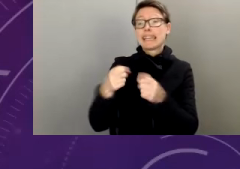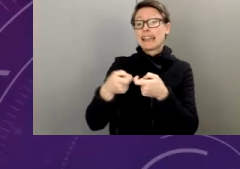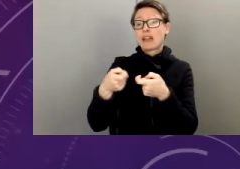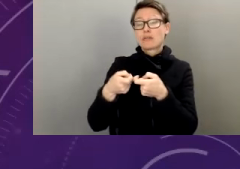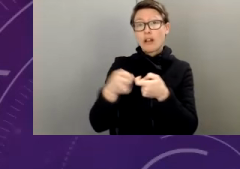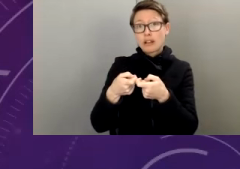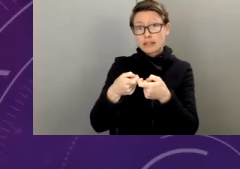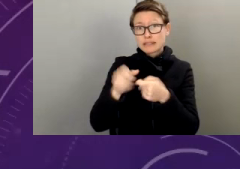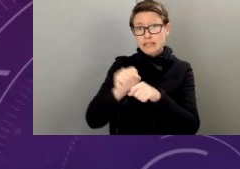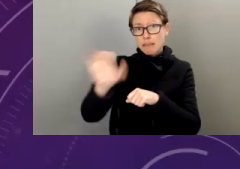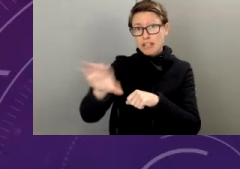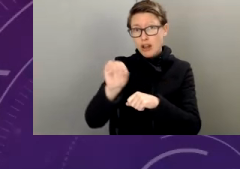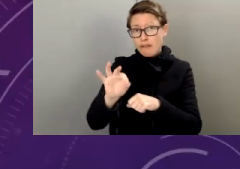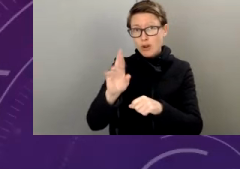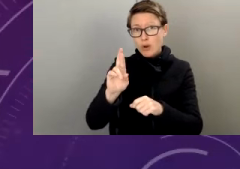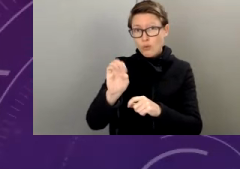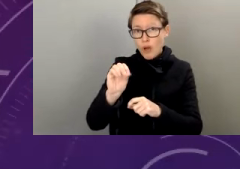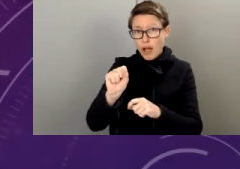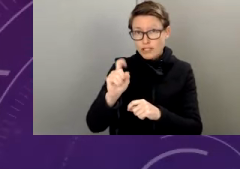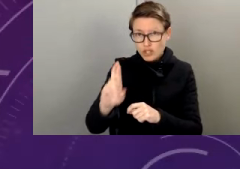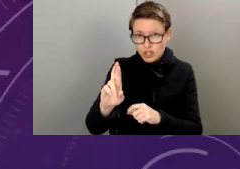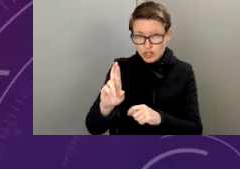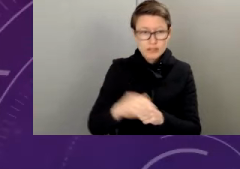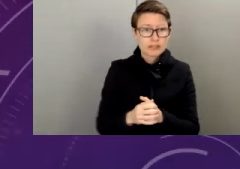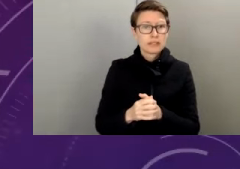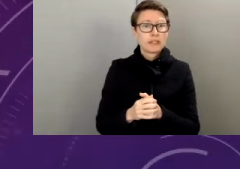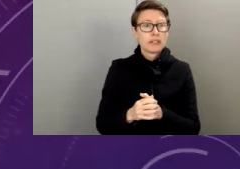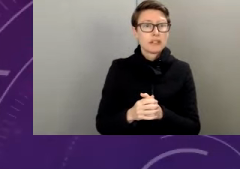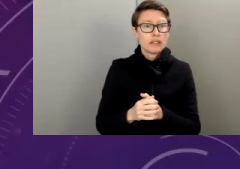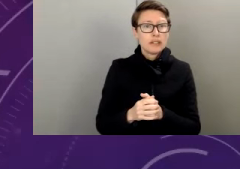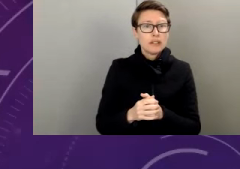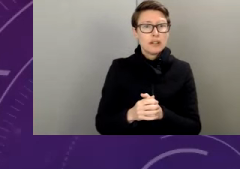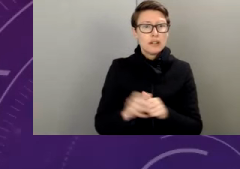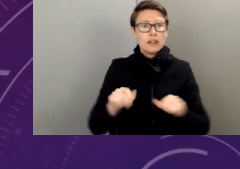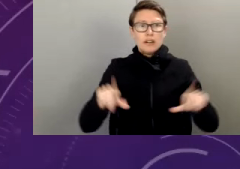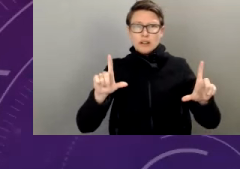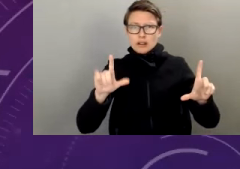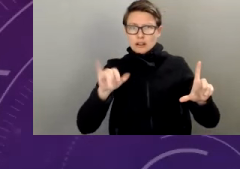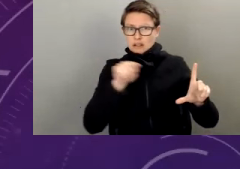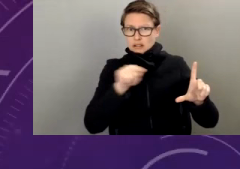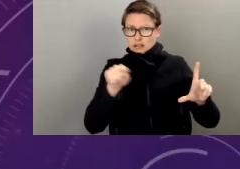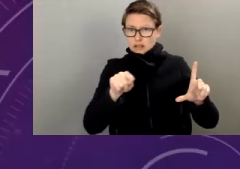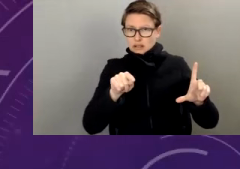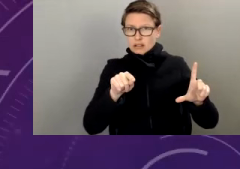Please go to the next one. Jon And then at this point you have the forms. So for those that have done it, it's the same form